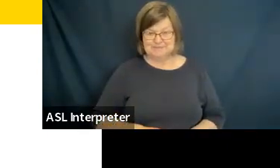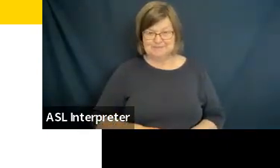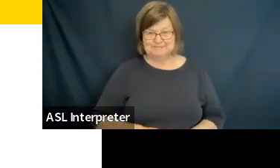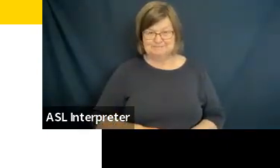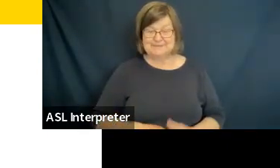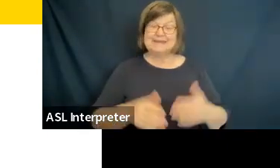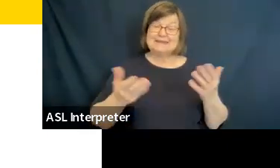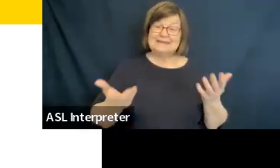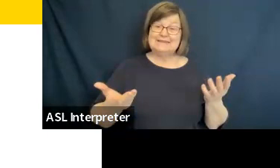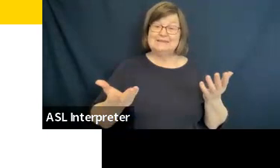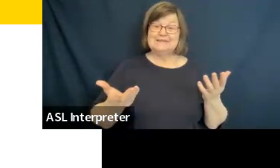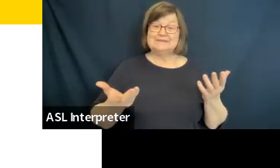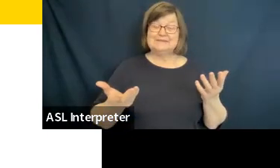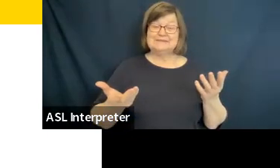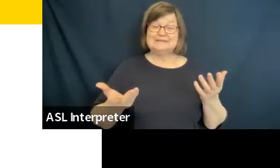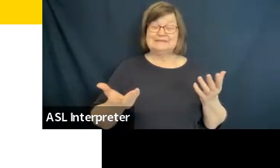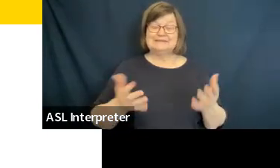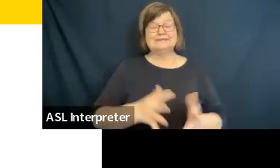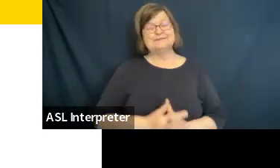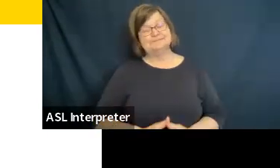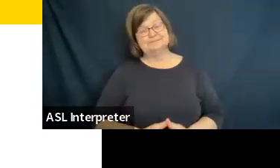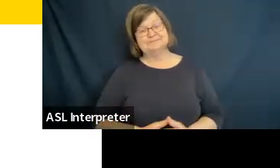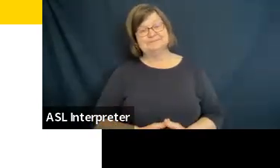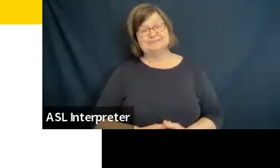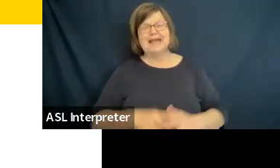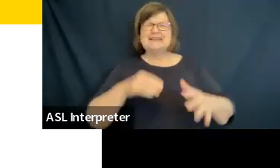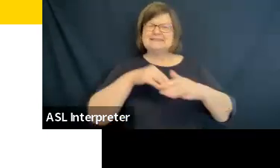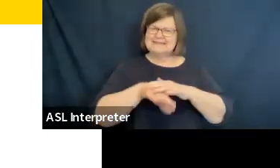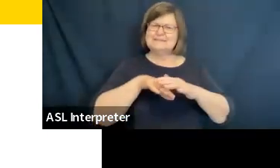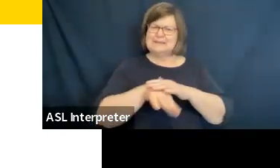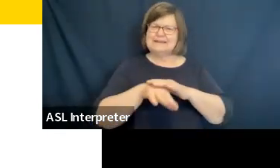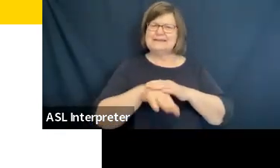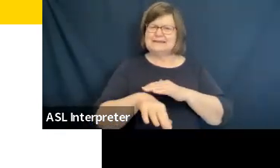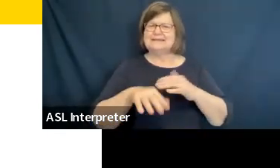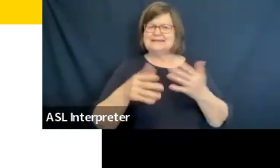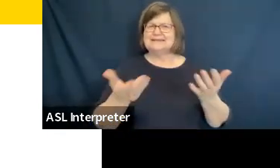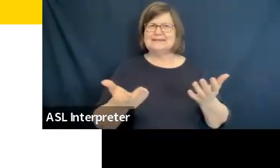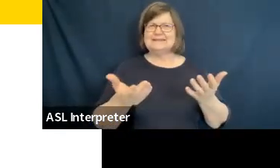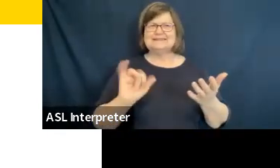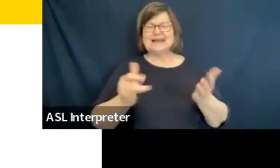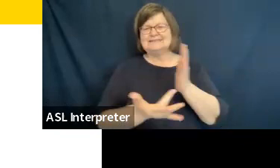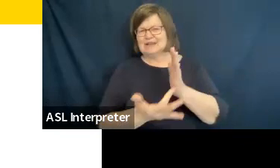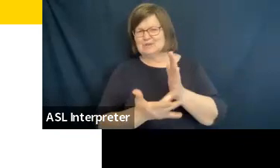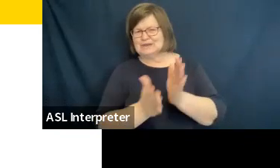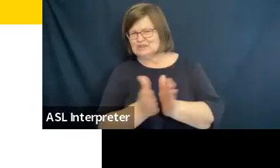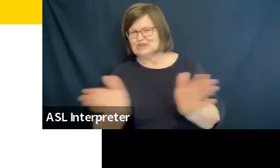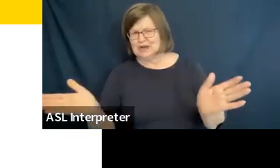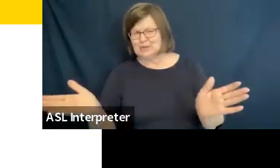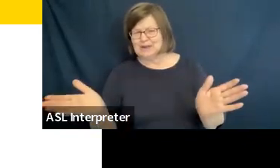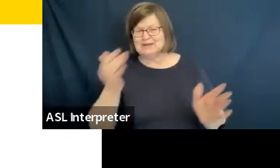So, accessibility, with just like technology in general you know,